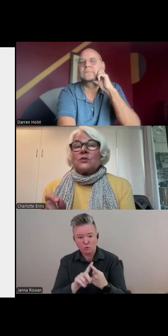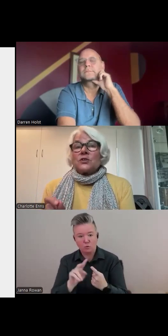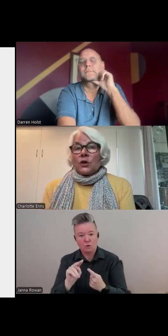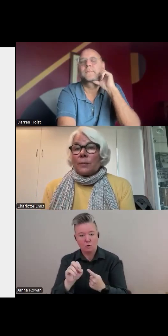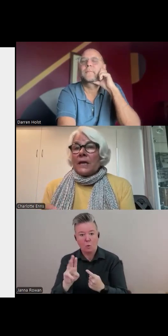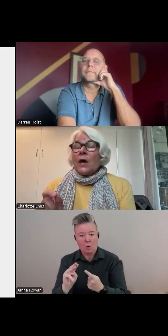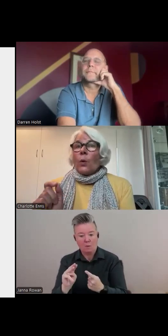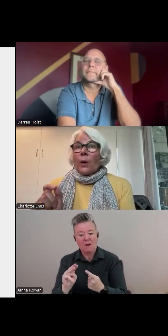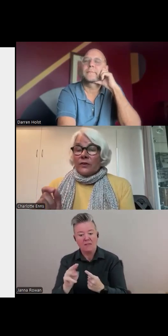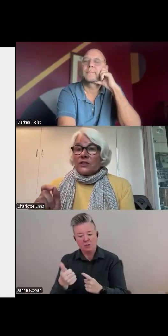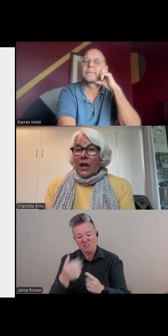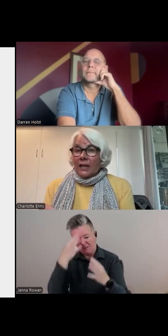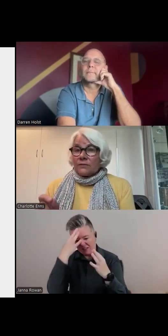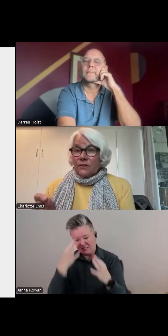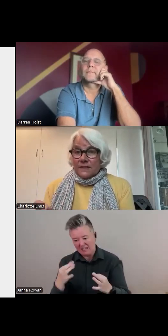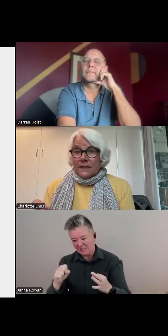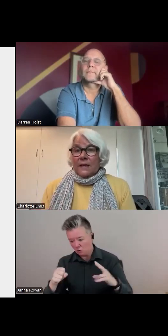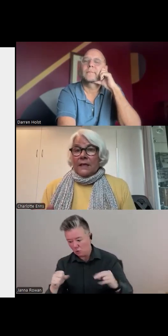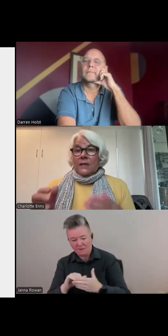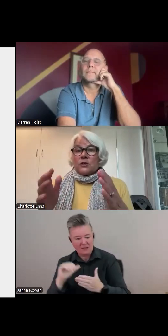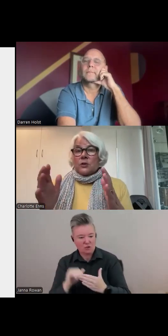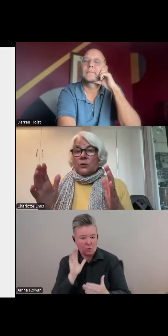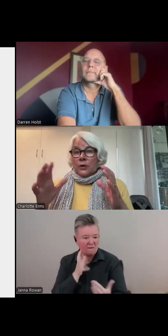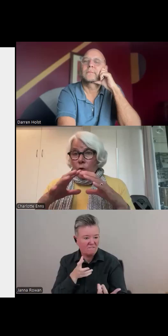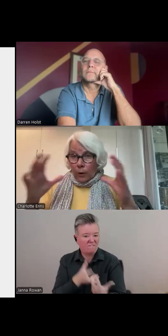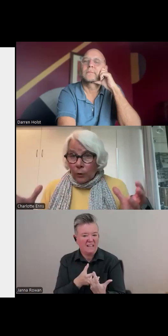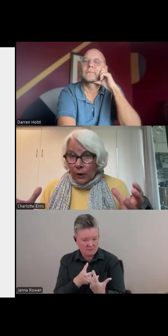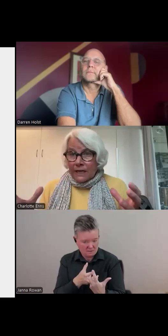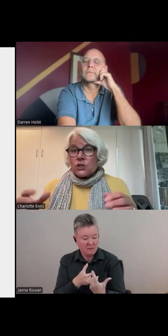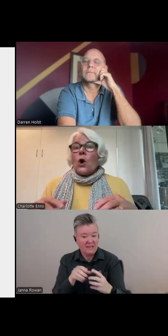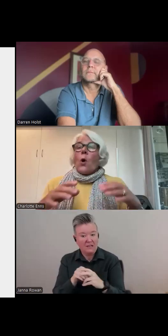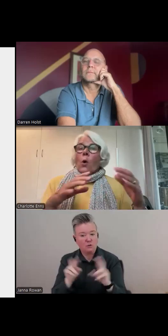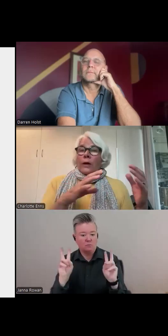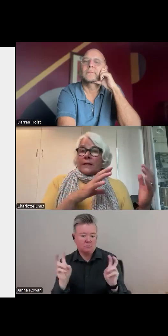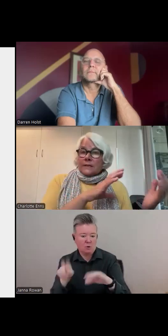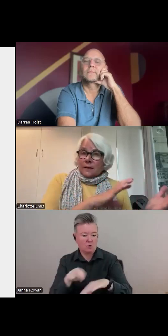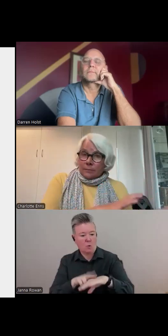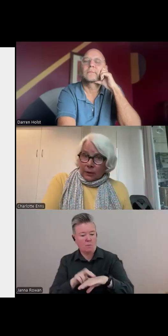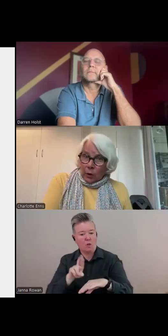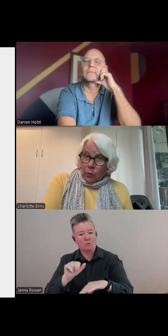to the norms and lets you determine whether the child fits into the normal range